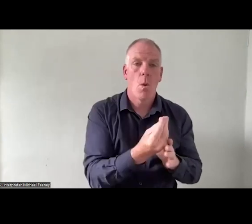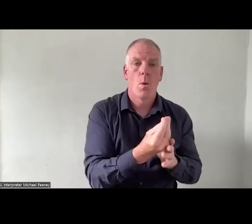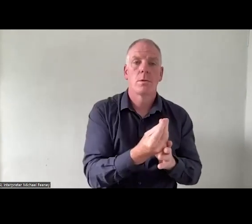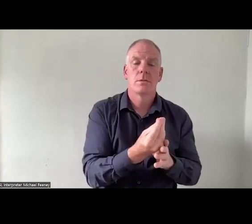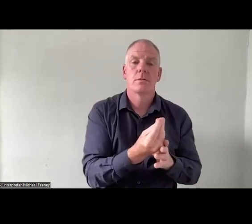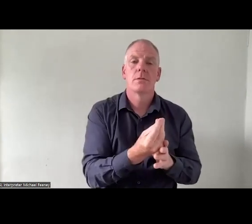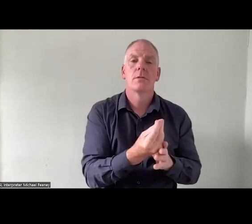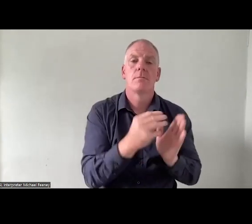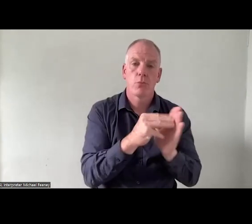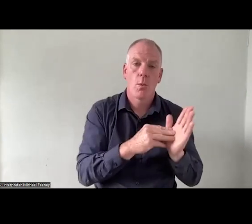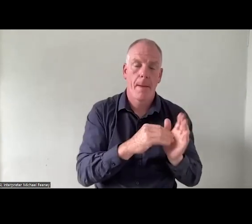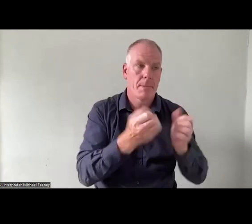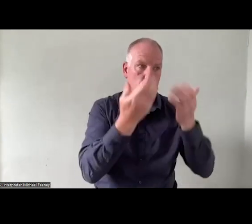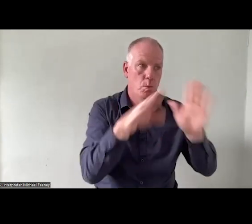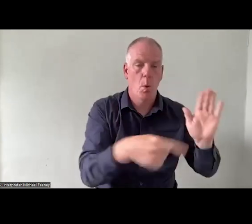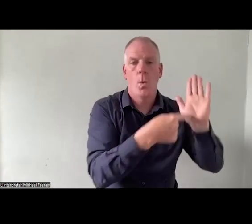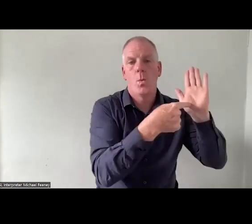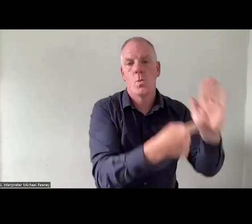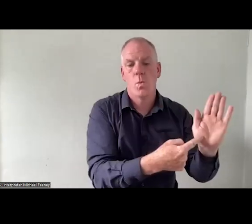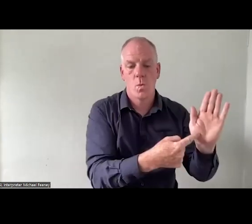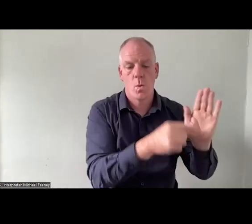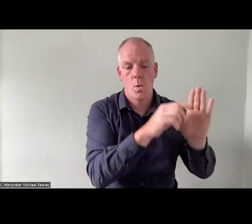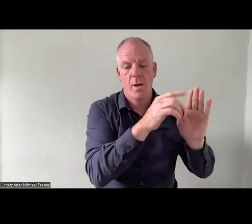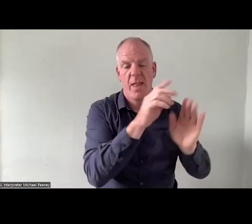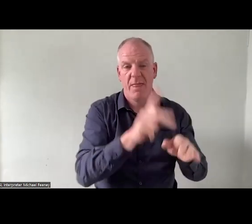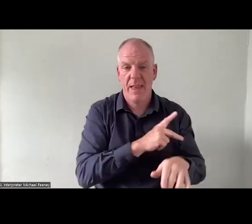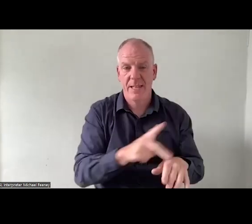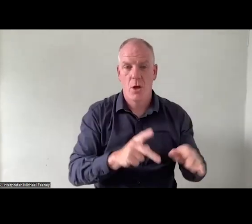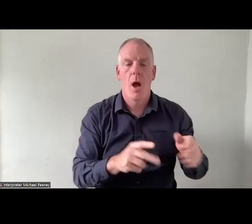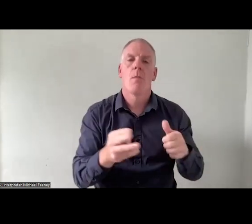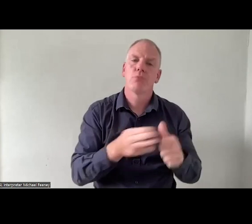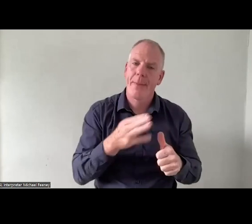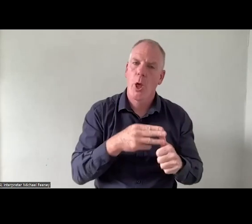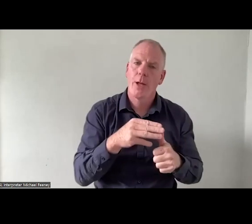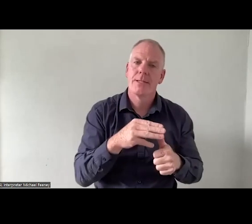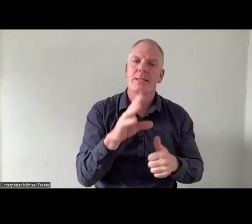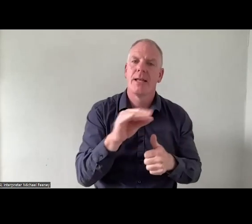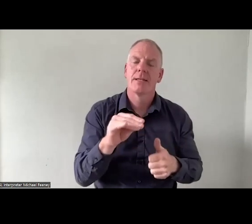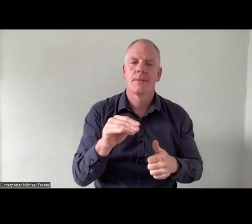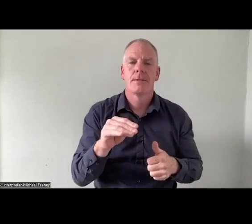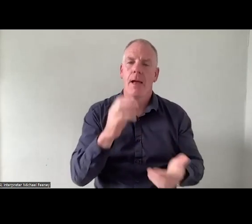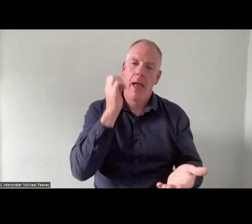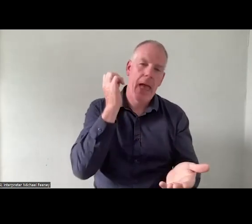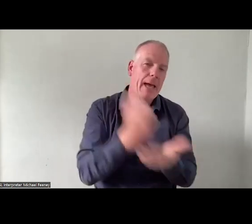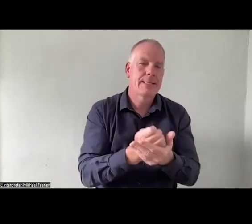and then display it in theatres in what is called verbatim captioning.